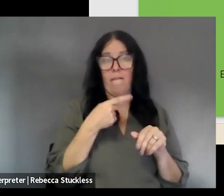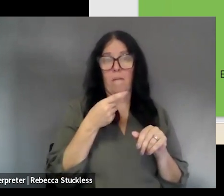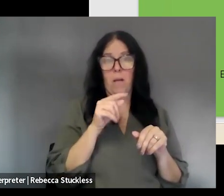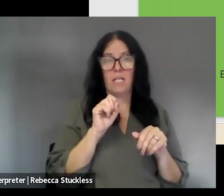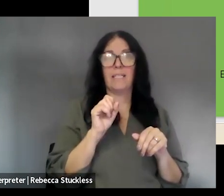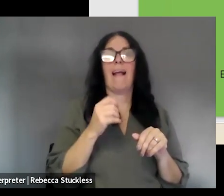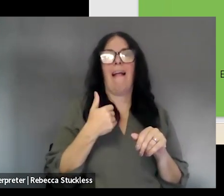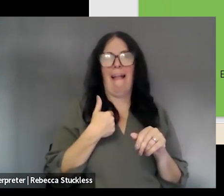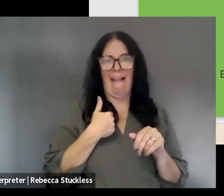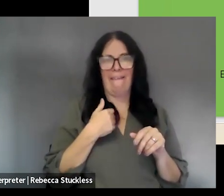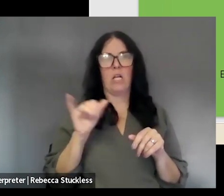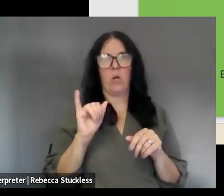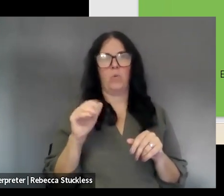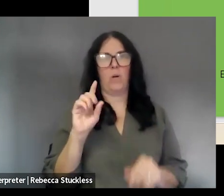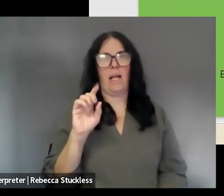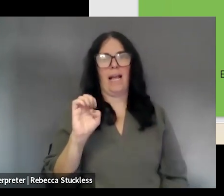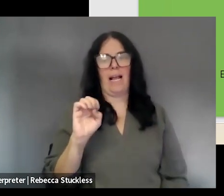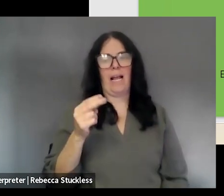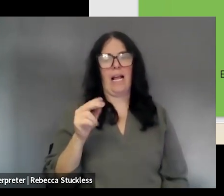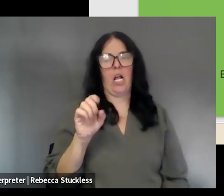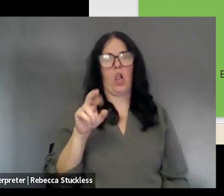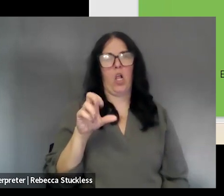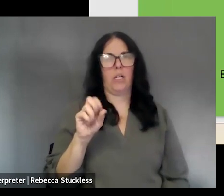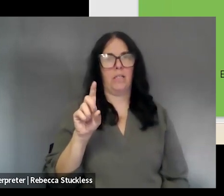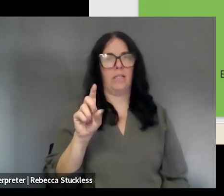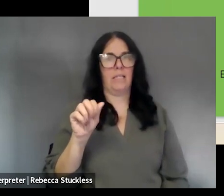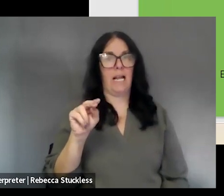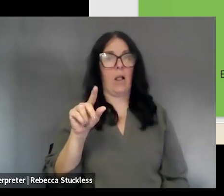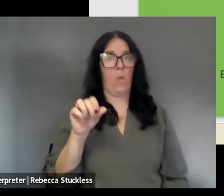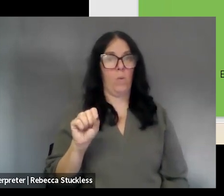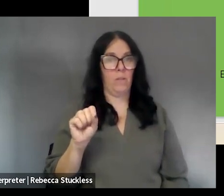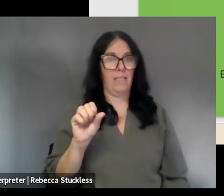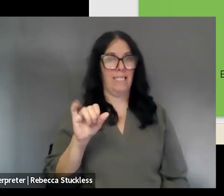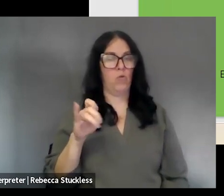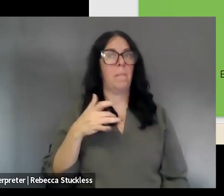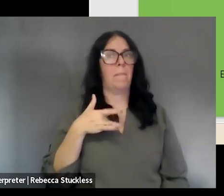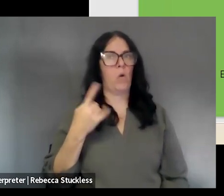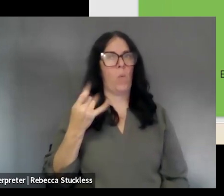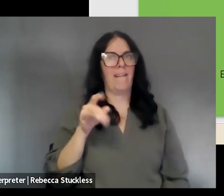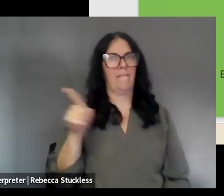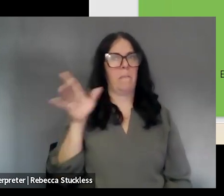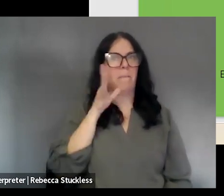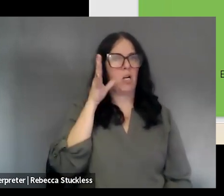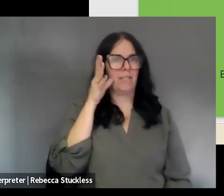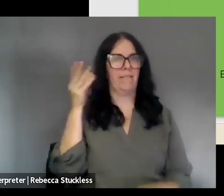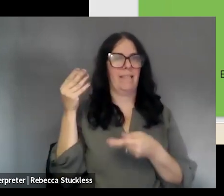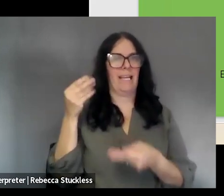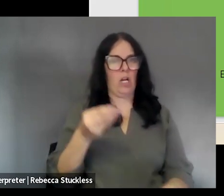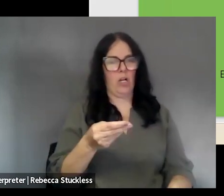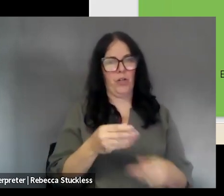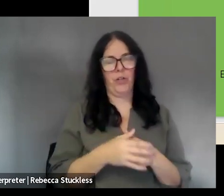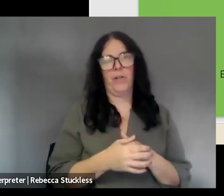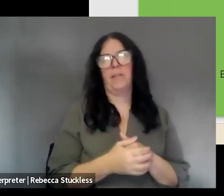which is genetic, so typically one of your parents is a carrier and